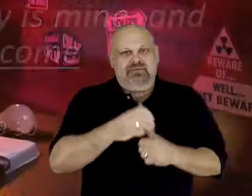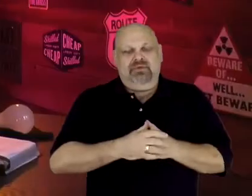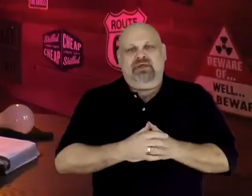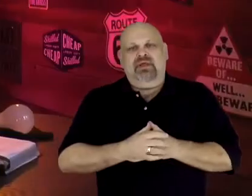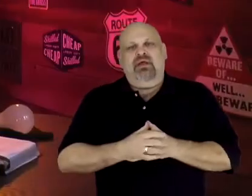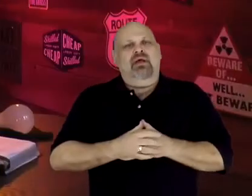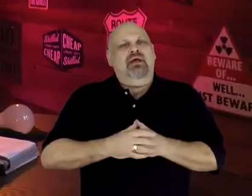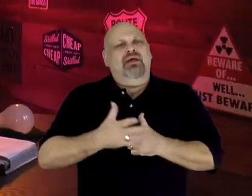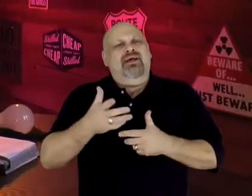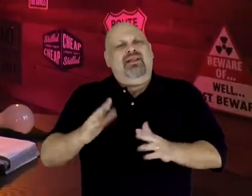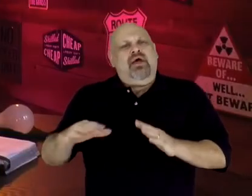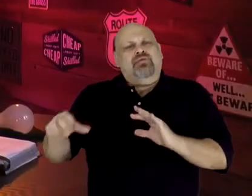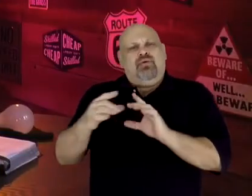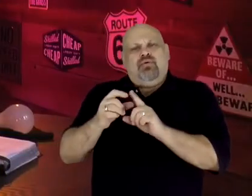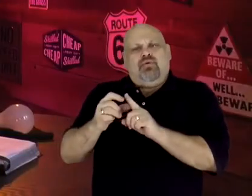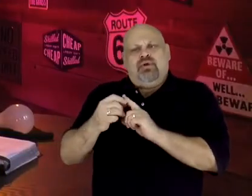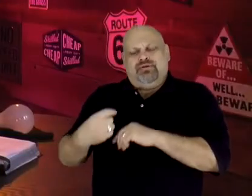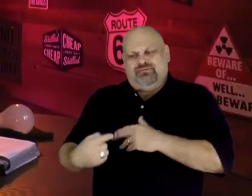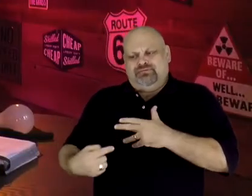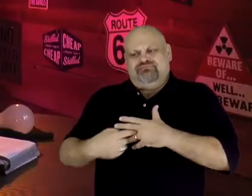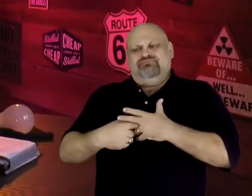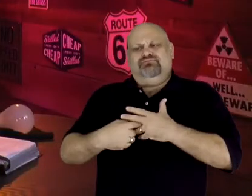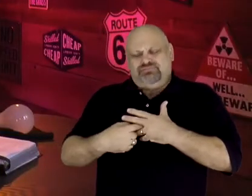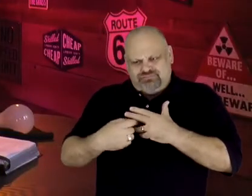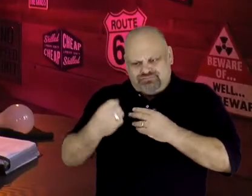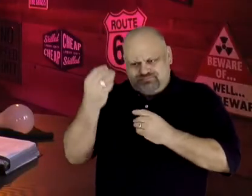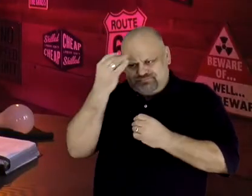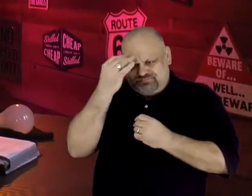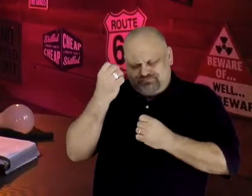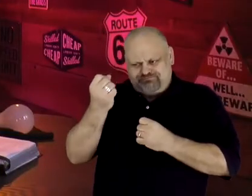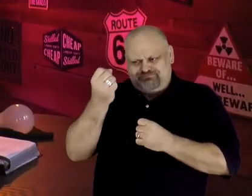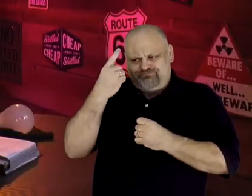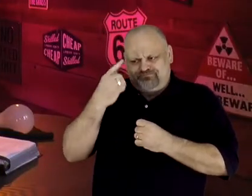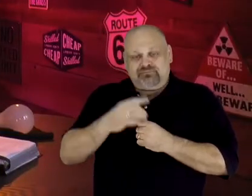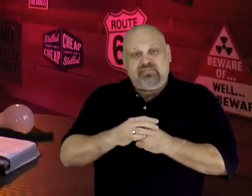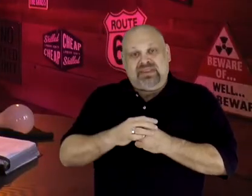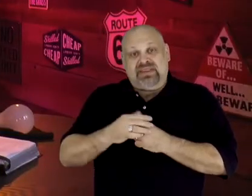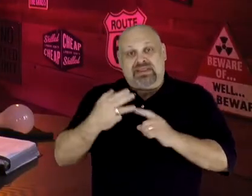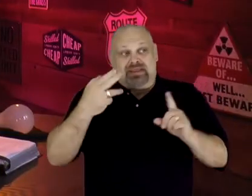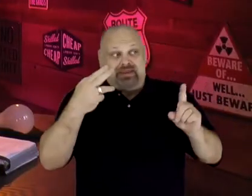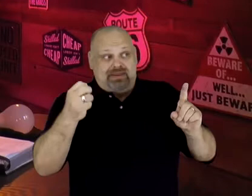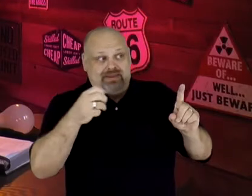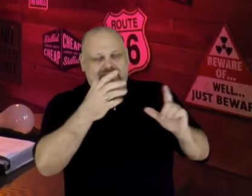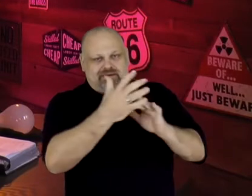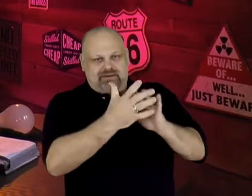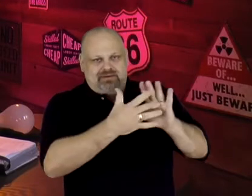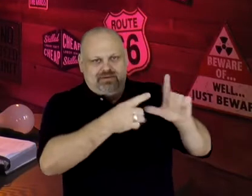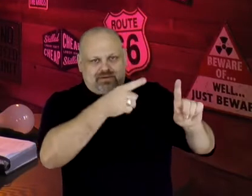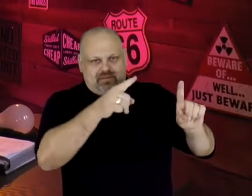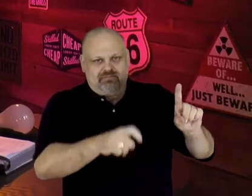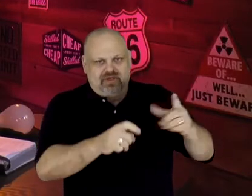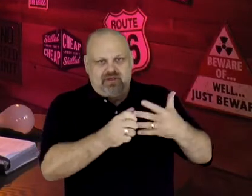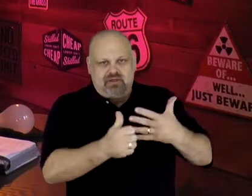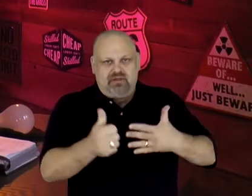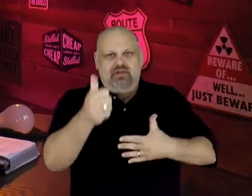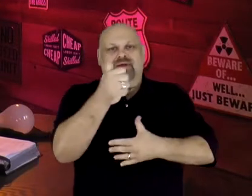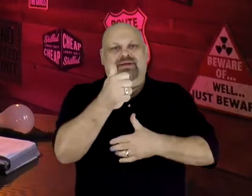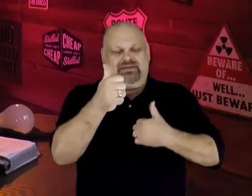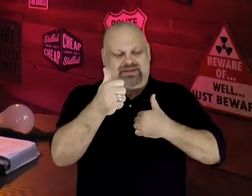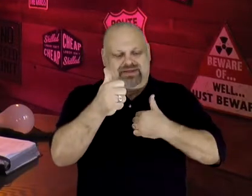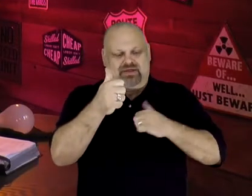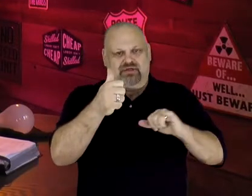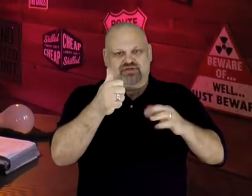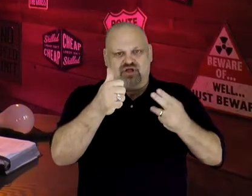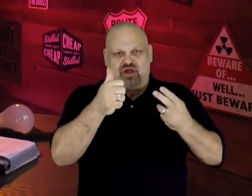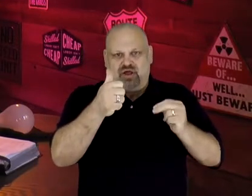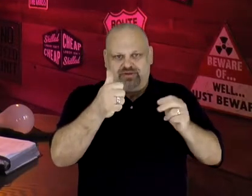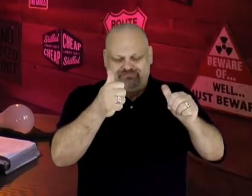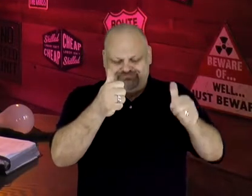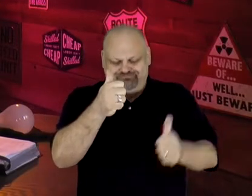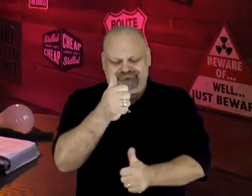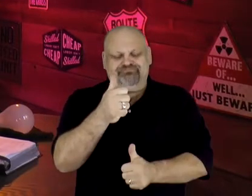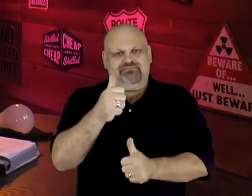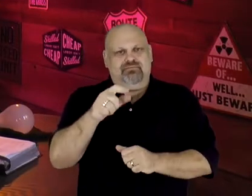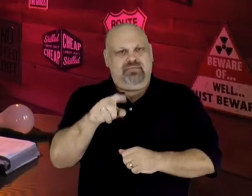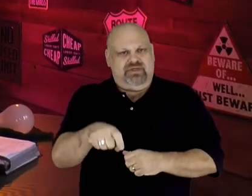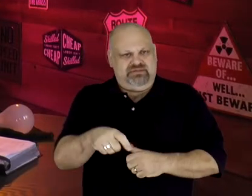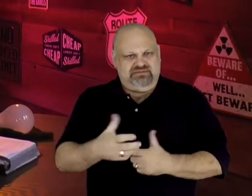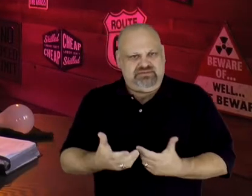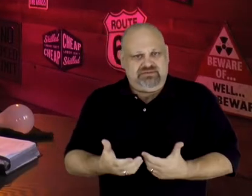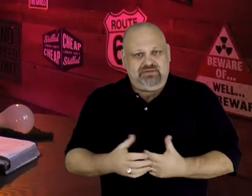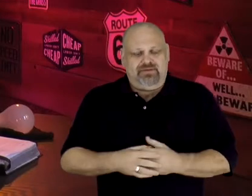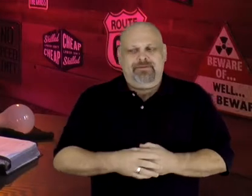Let's allow those words to sink in a bit: "He must become greater; I must become less."